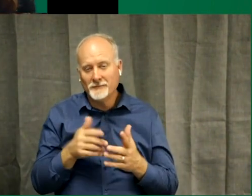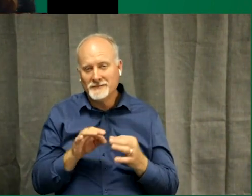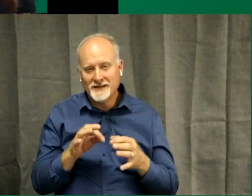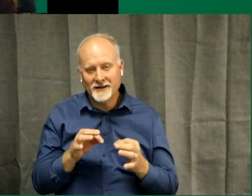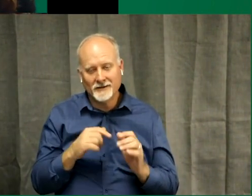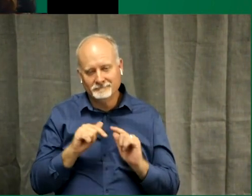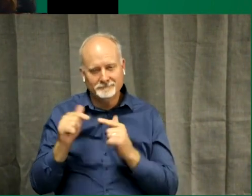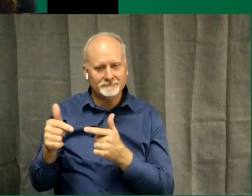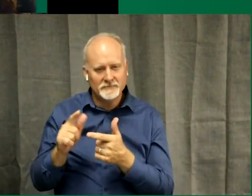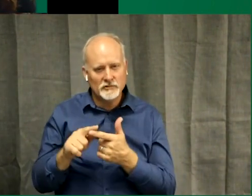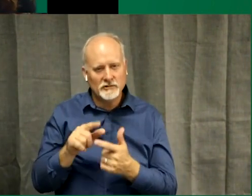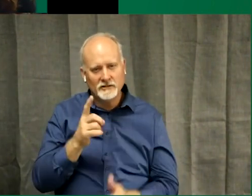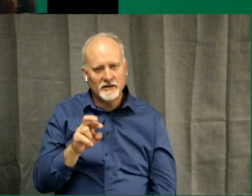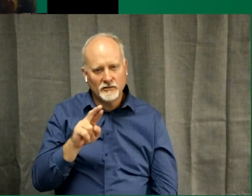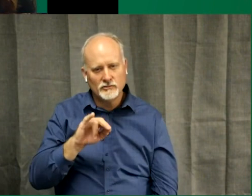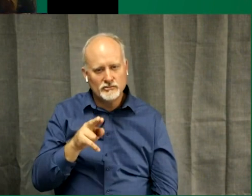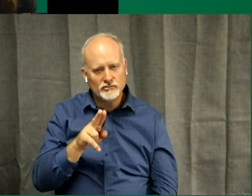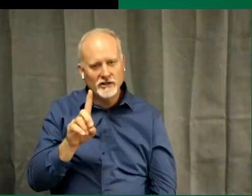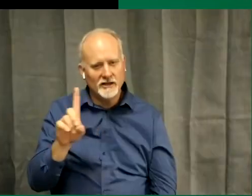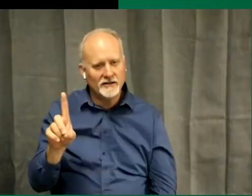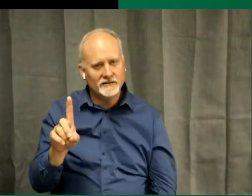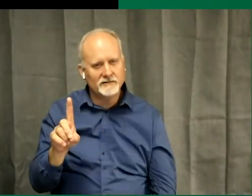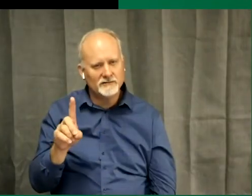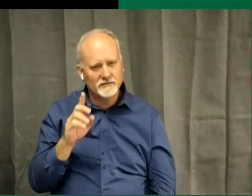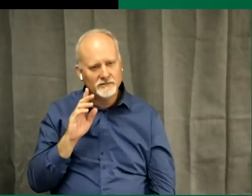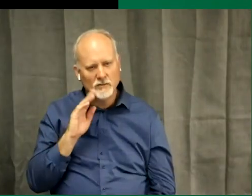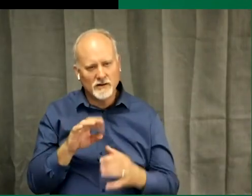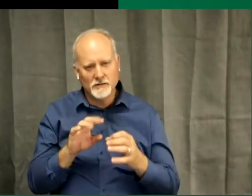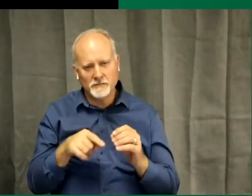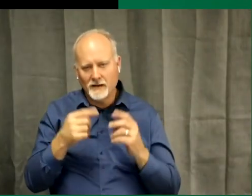pass it over to dr judd who's going to give us a couple of remarks about halloween coming up